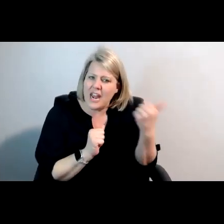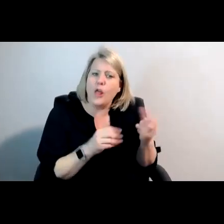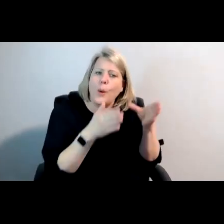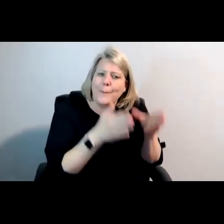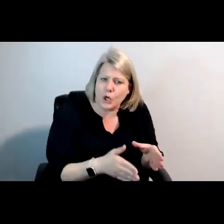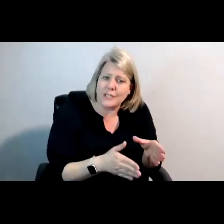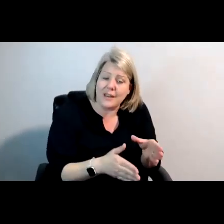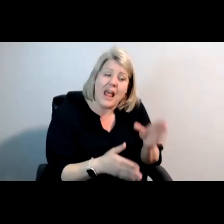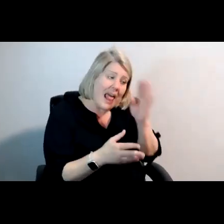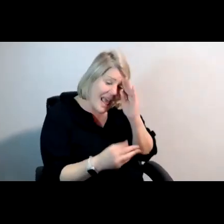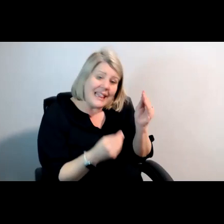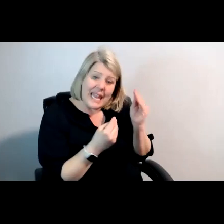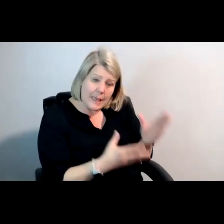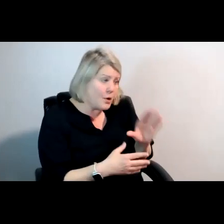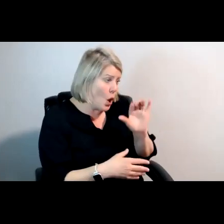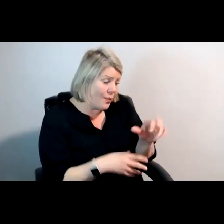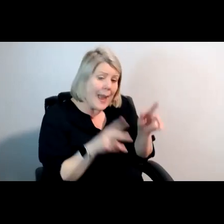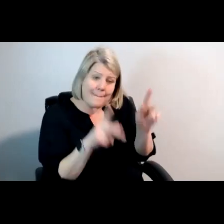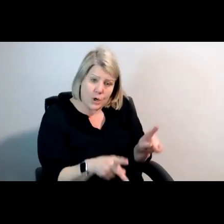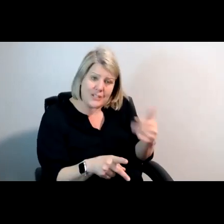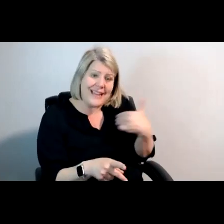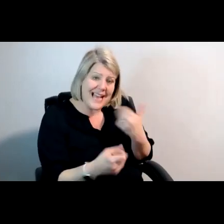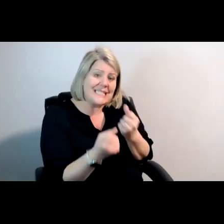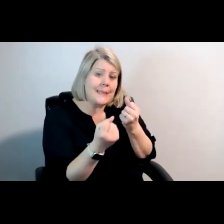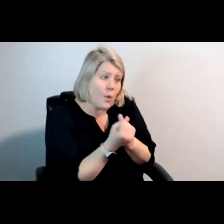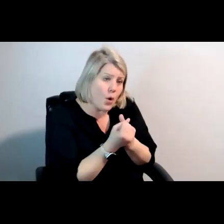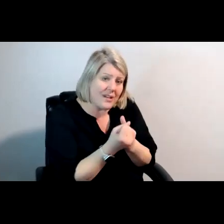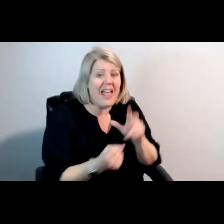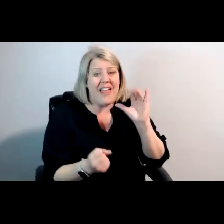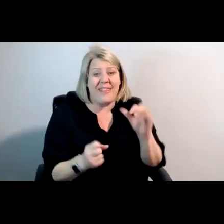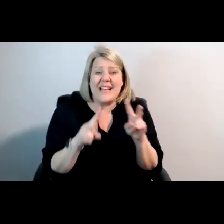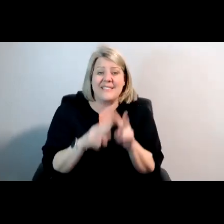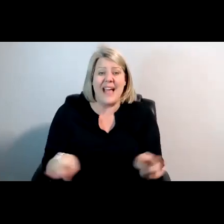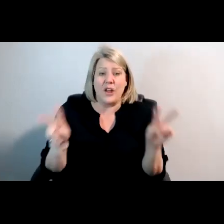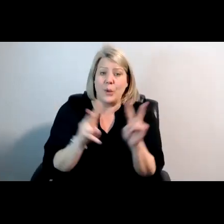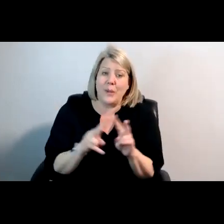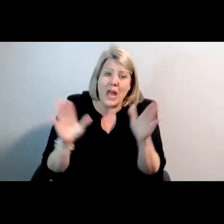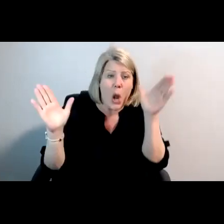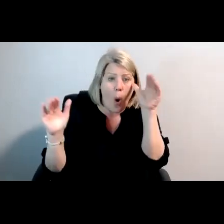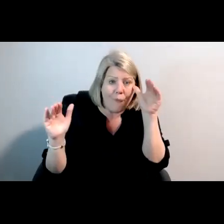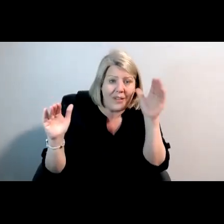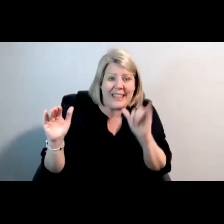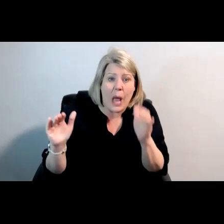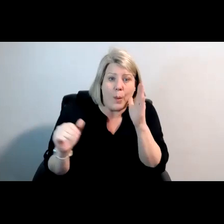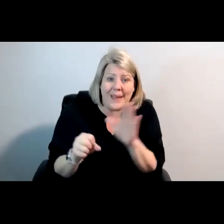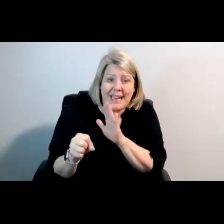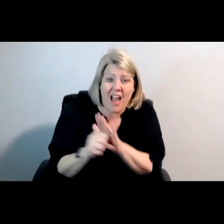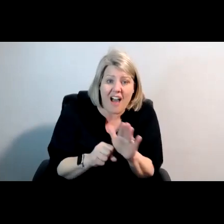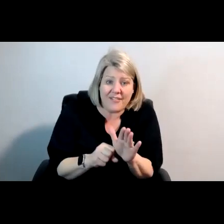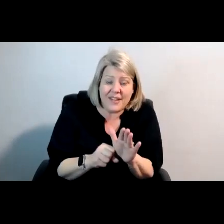that that person has support can be valuable. And hopefully it won't go beyond that, but then the person should also have the right